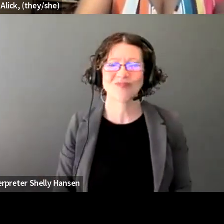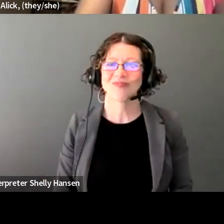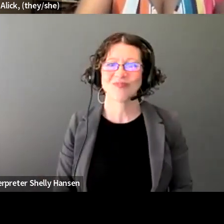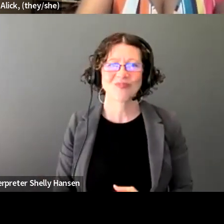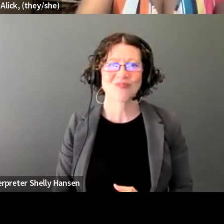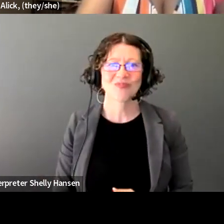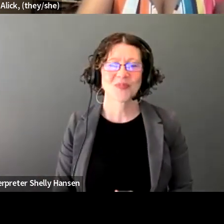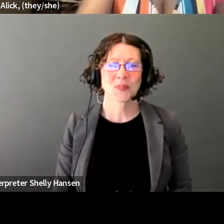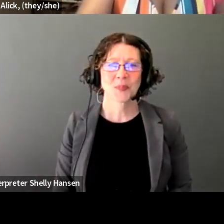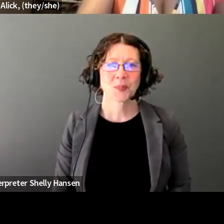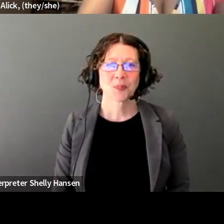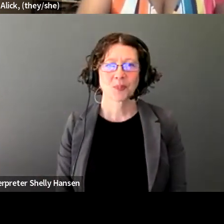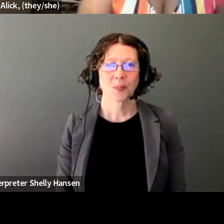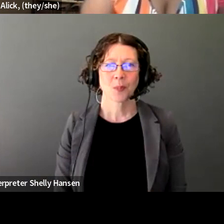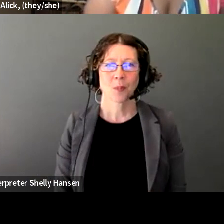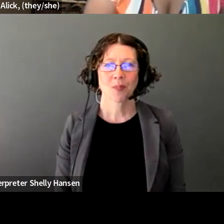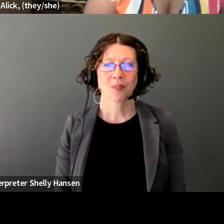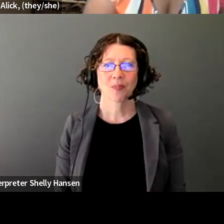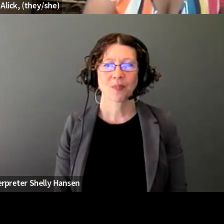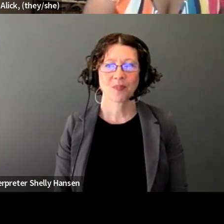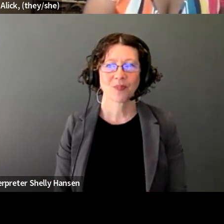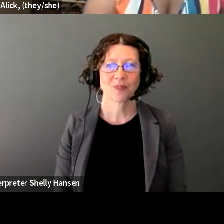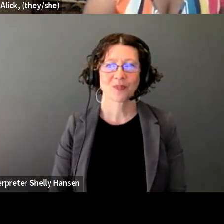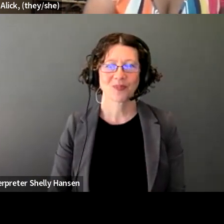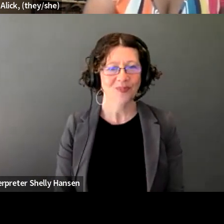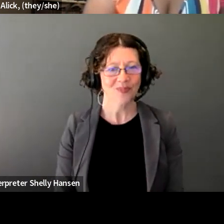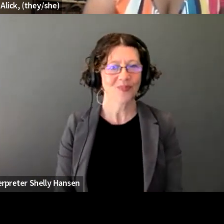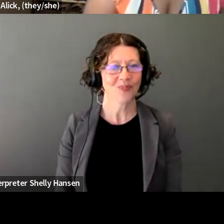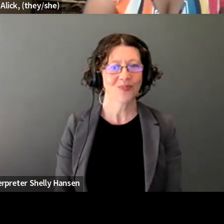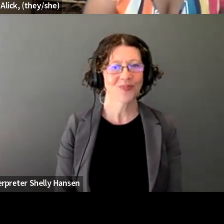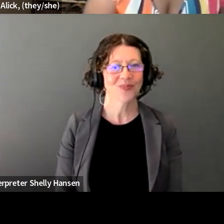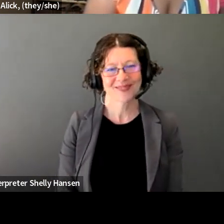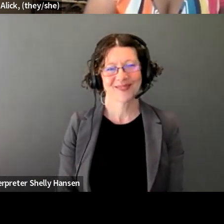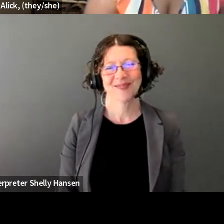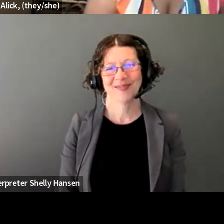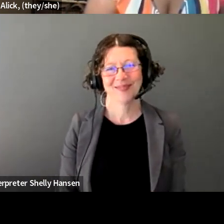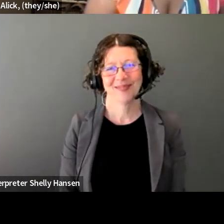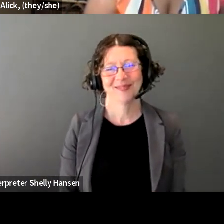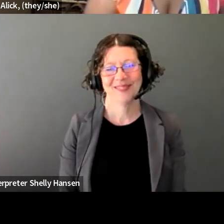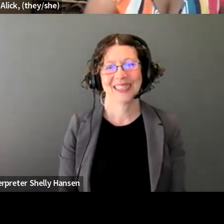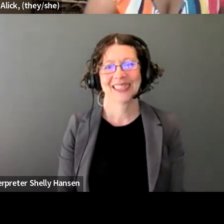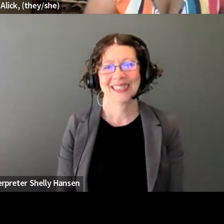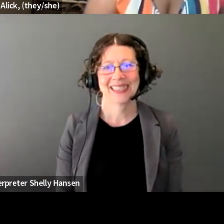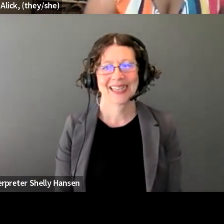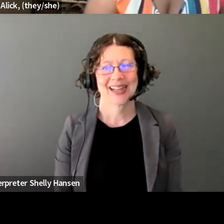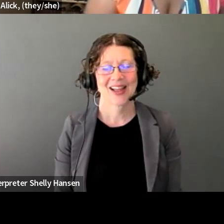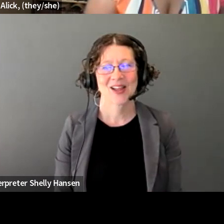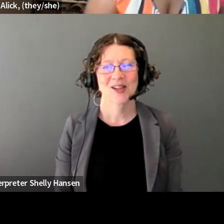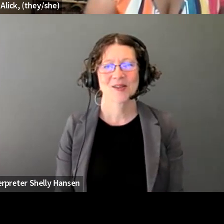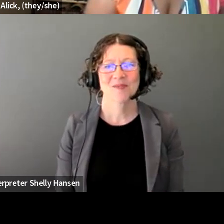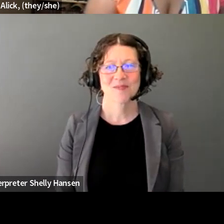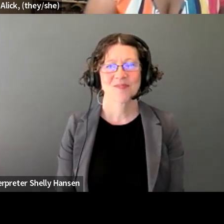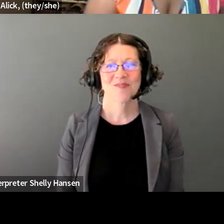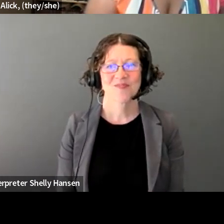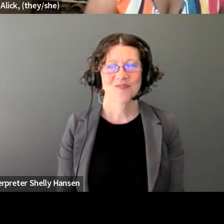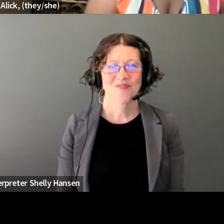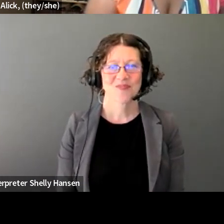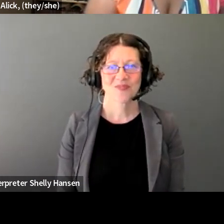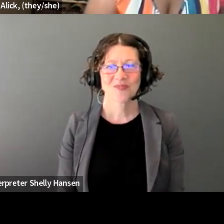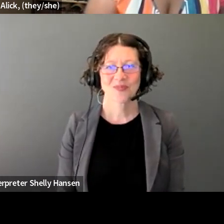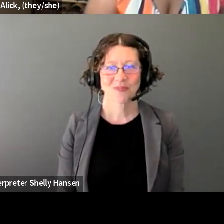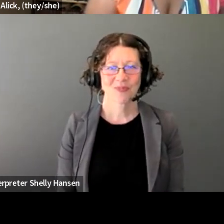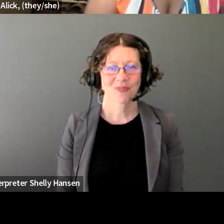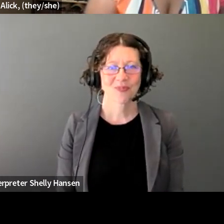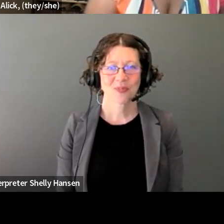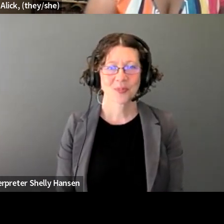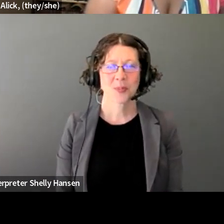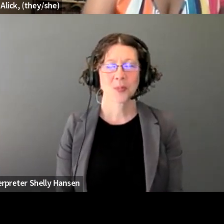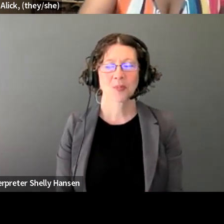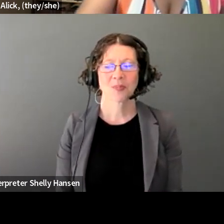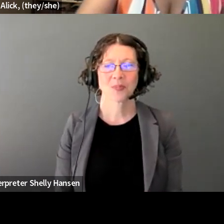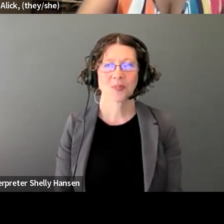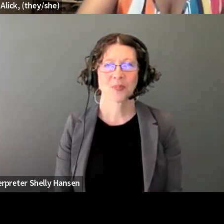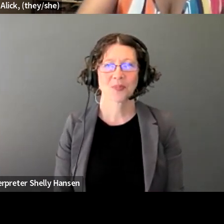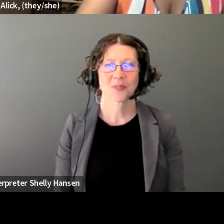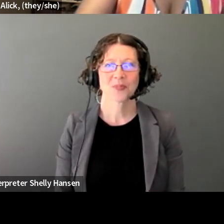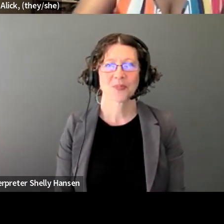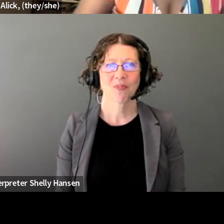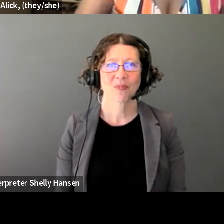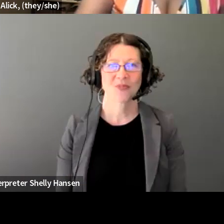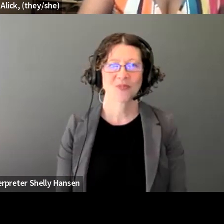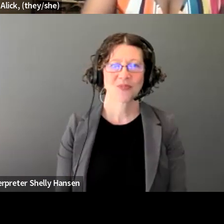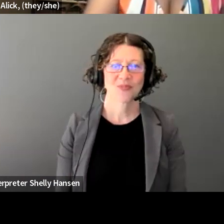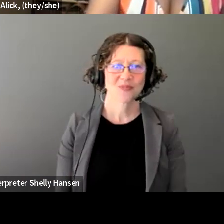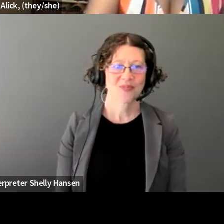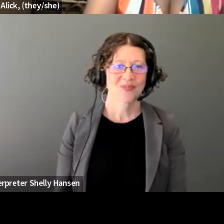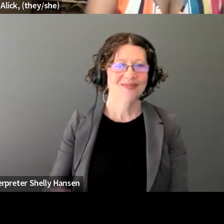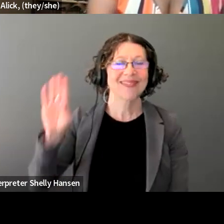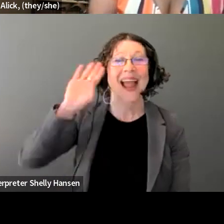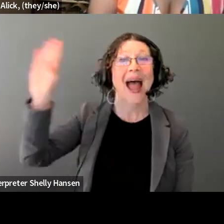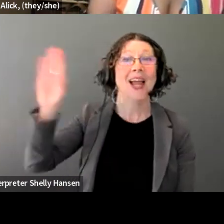This is Chris Daigre.